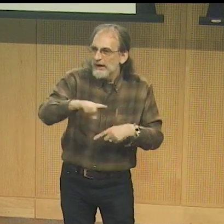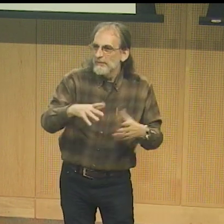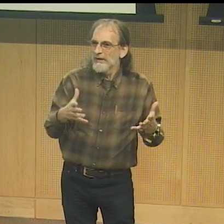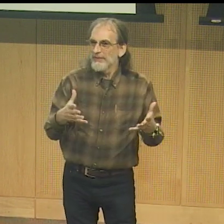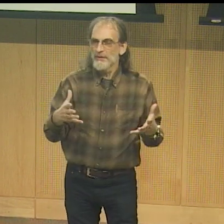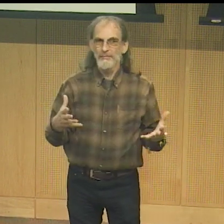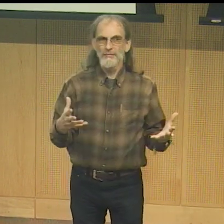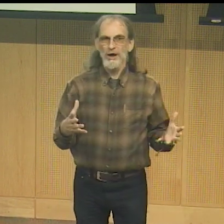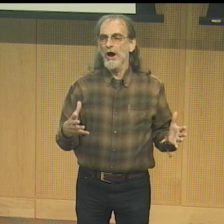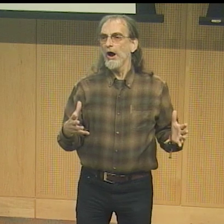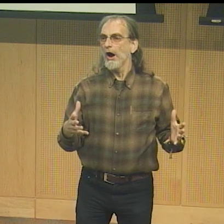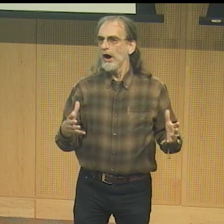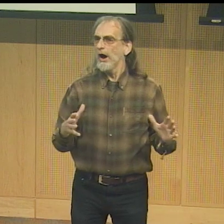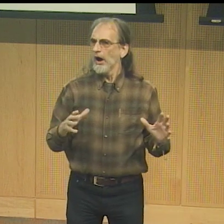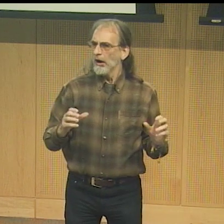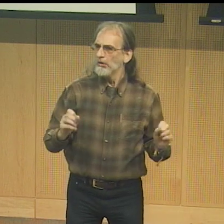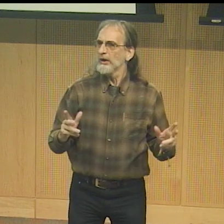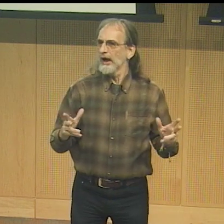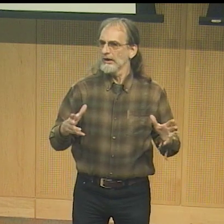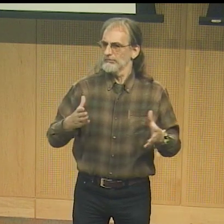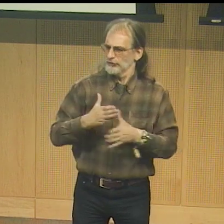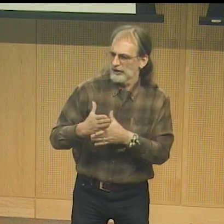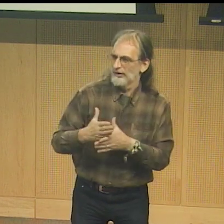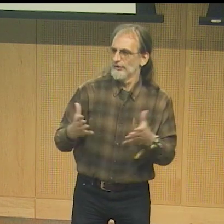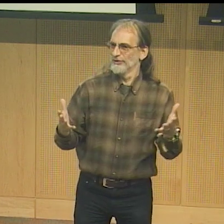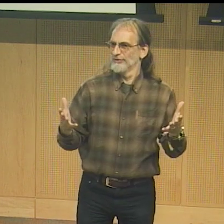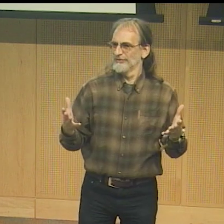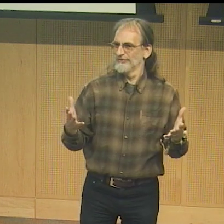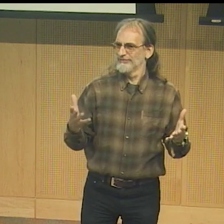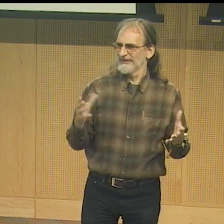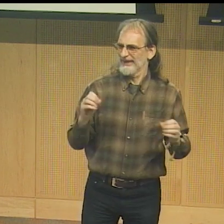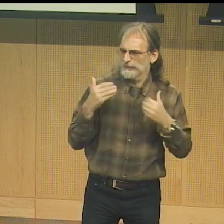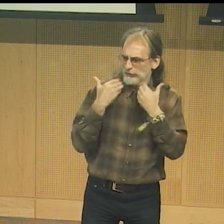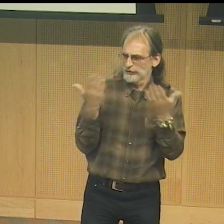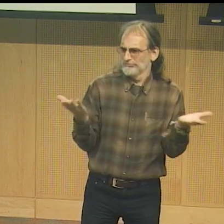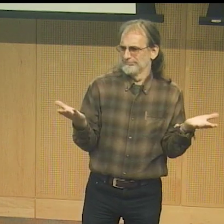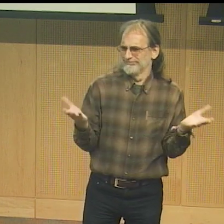educational experiences. So, we need to find a way to break through the fear